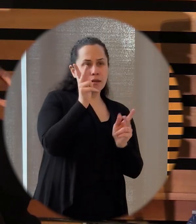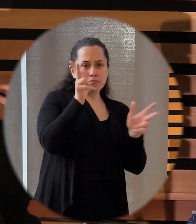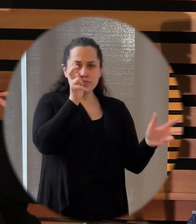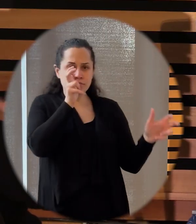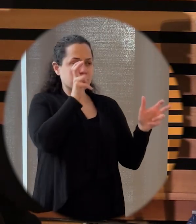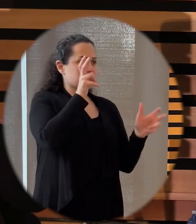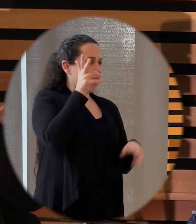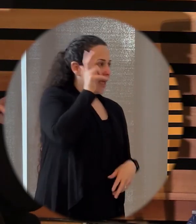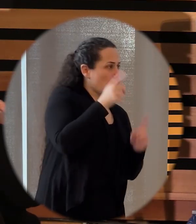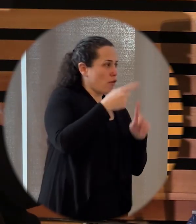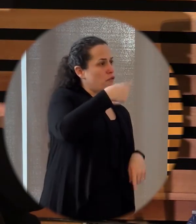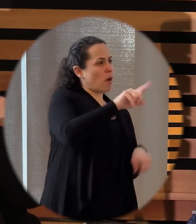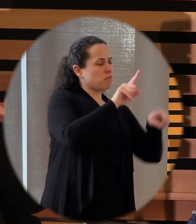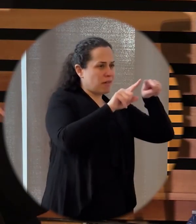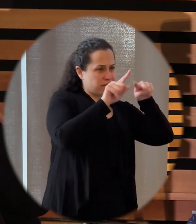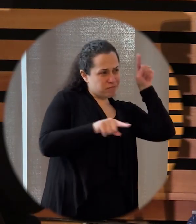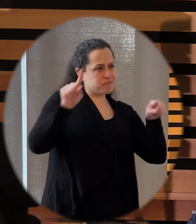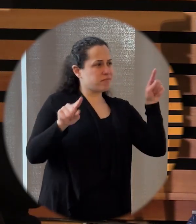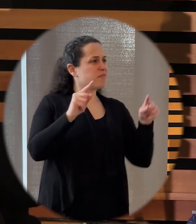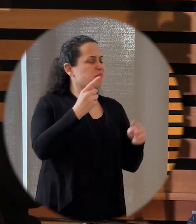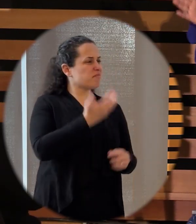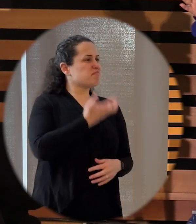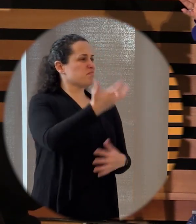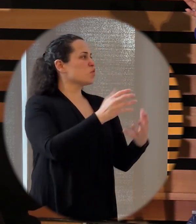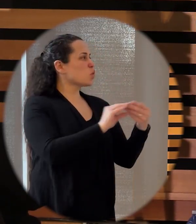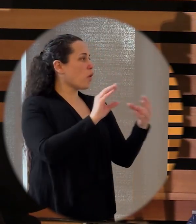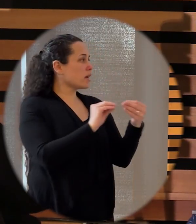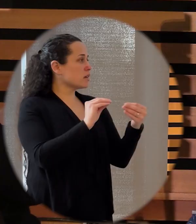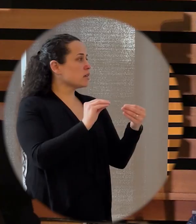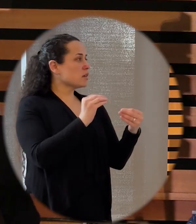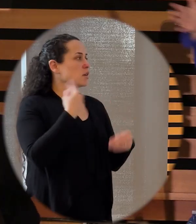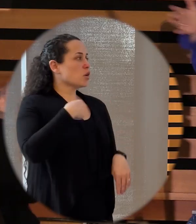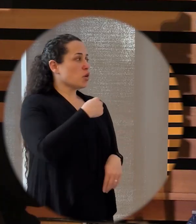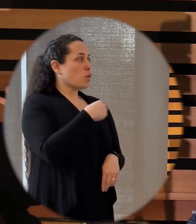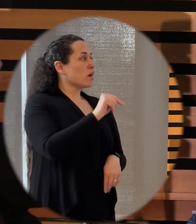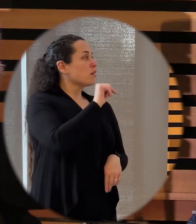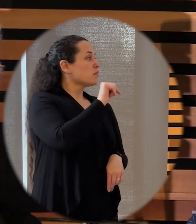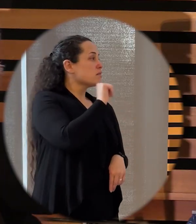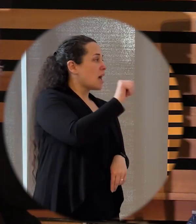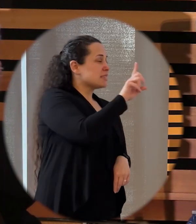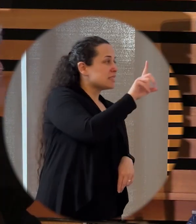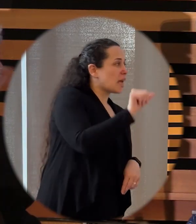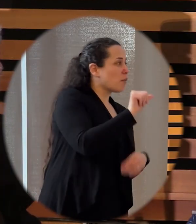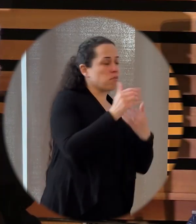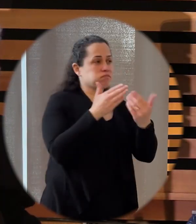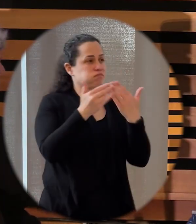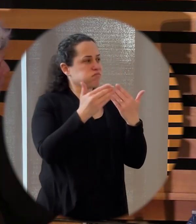a monolith. You're not disabled or not disabled. There's a range a continuum. So that's my thoughts